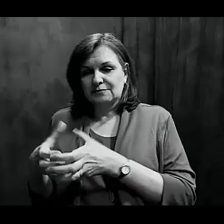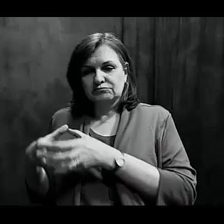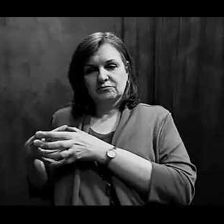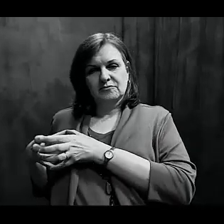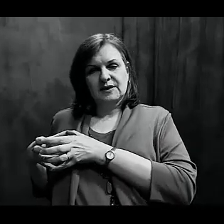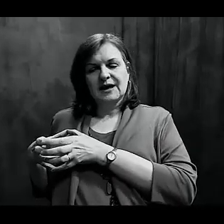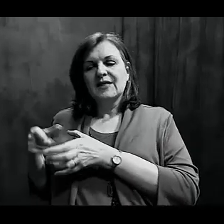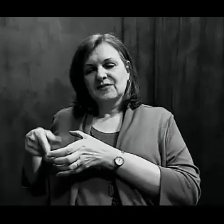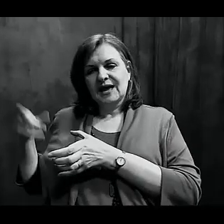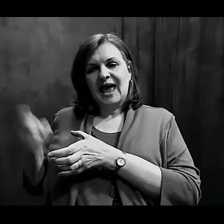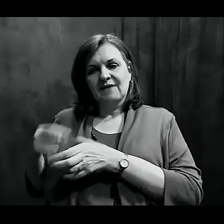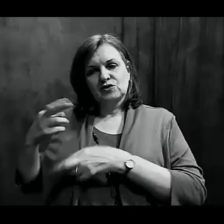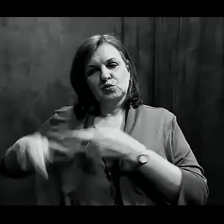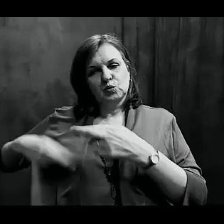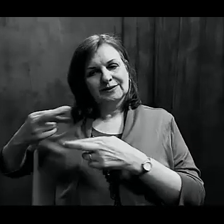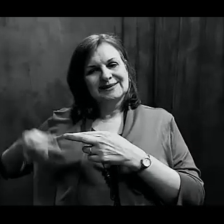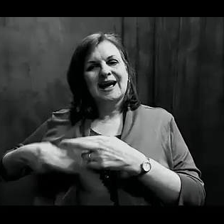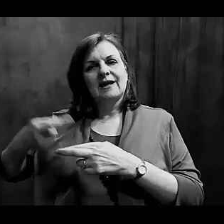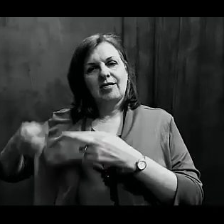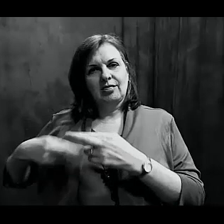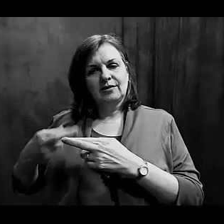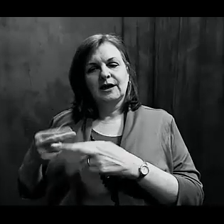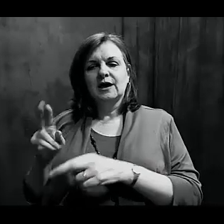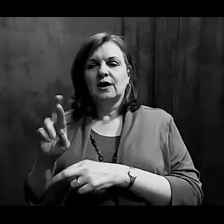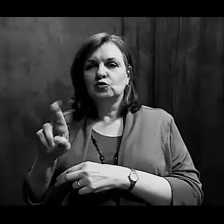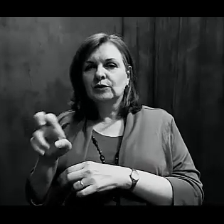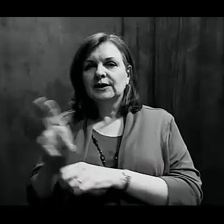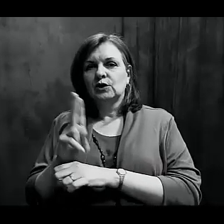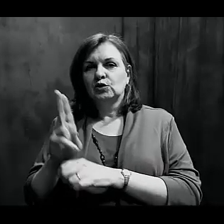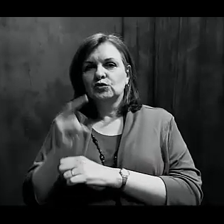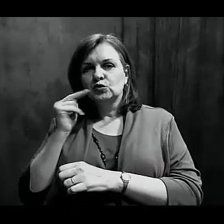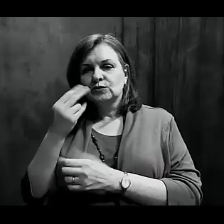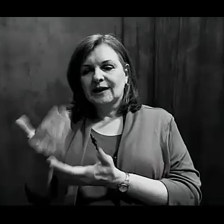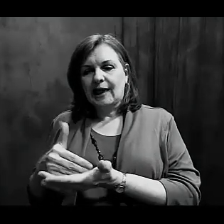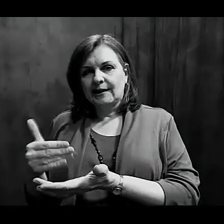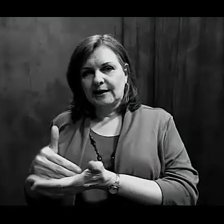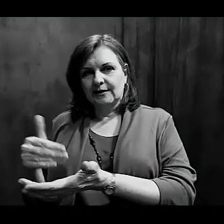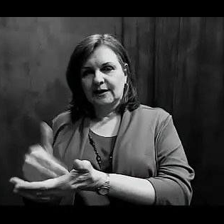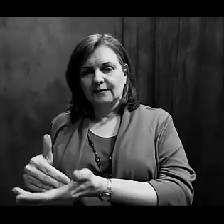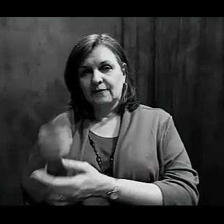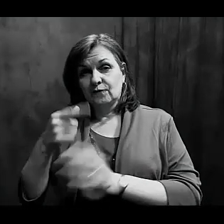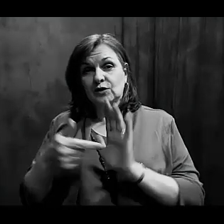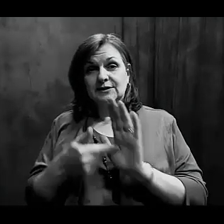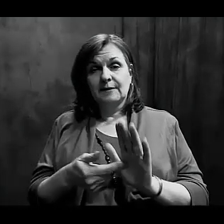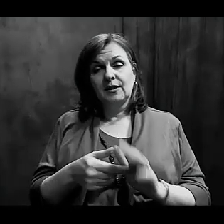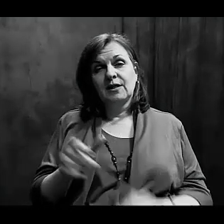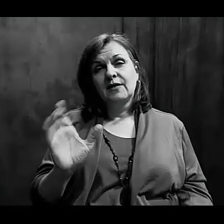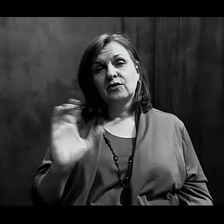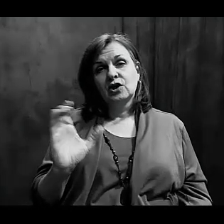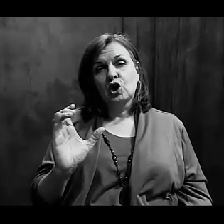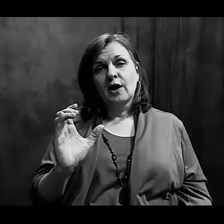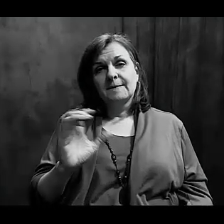that they have to recycle within themselves and reuse these nutrients to things like the carbon cycle